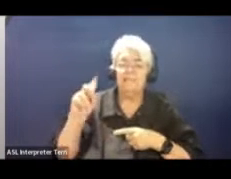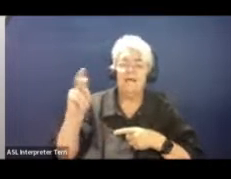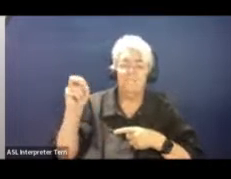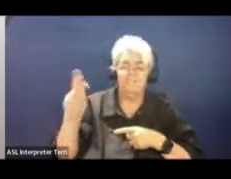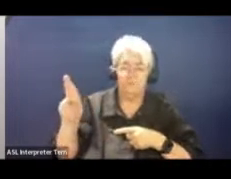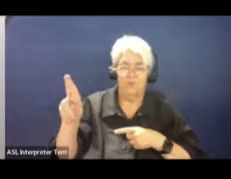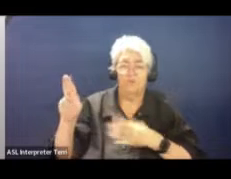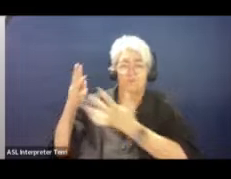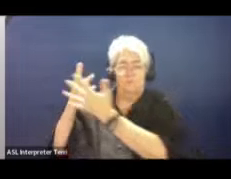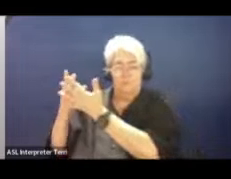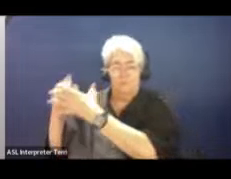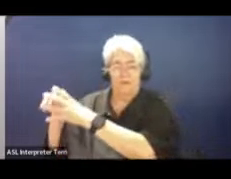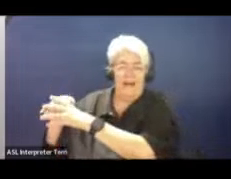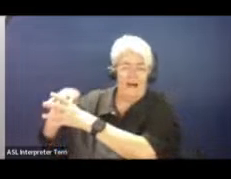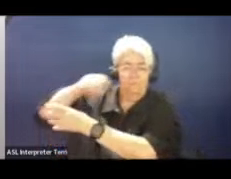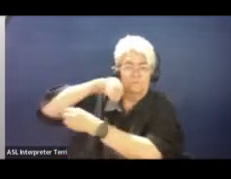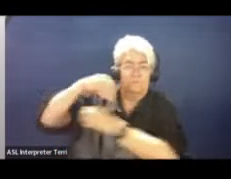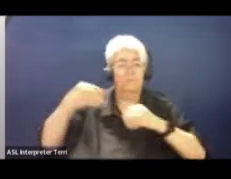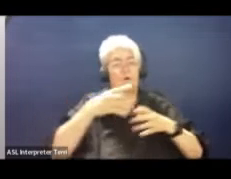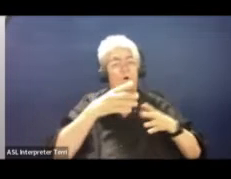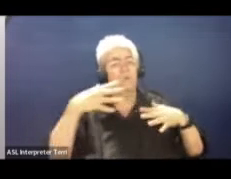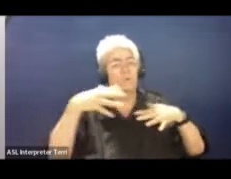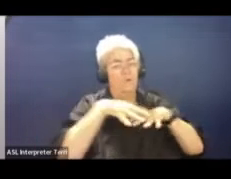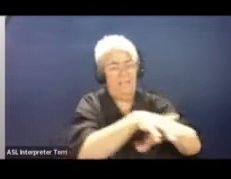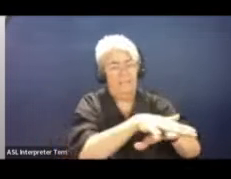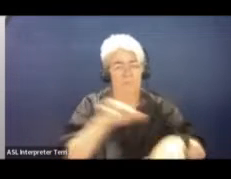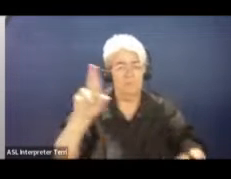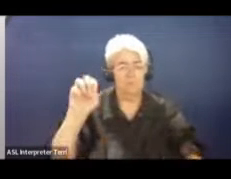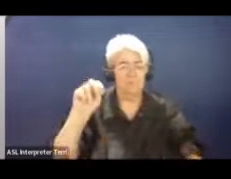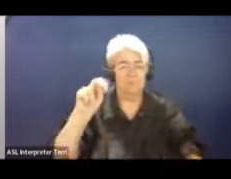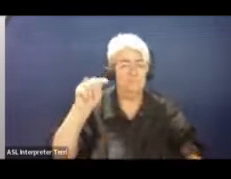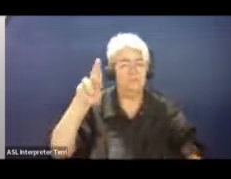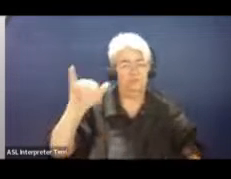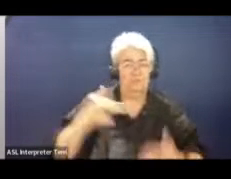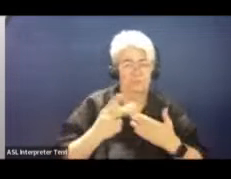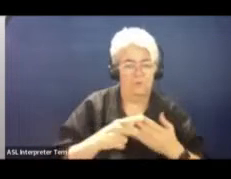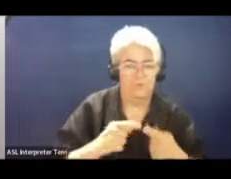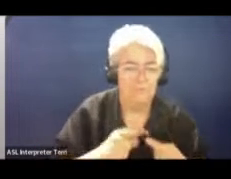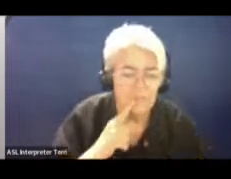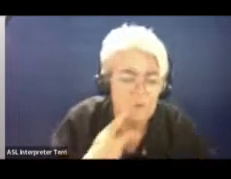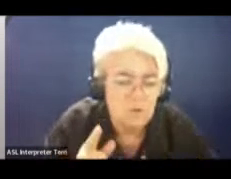Brain Injury Alliance of Colorado so that you get to know the various settings. I'm meeting with clients for intake